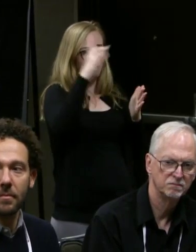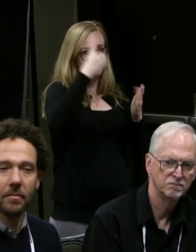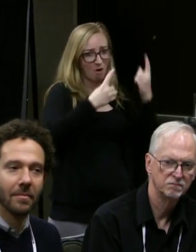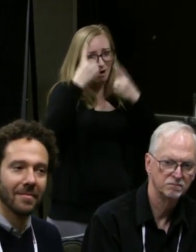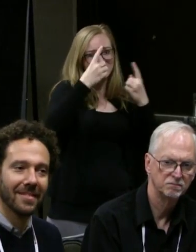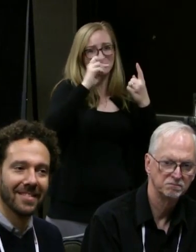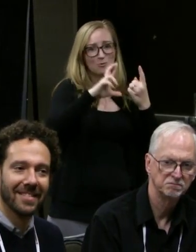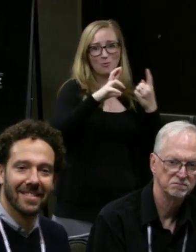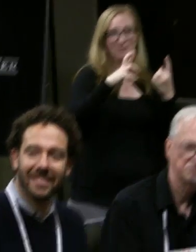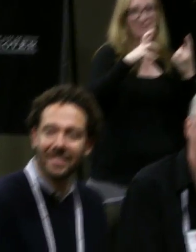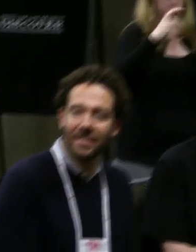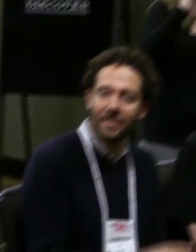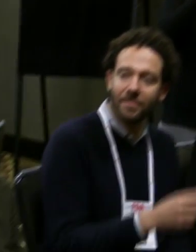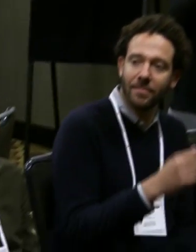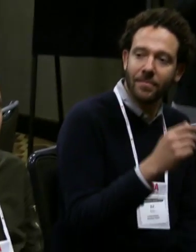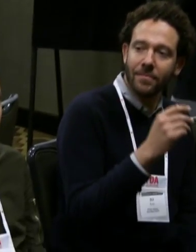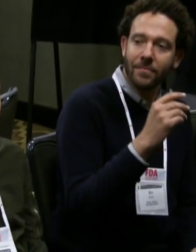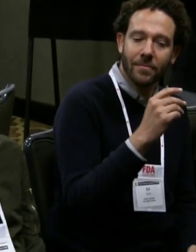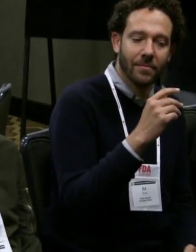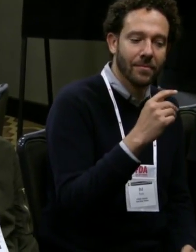We certainly won't fix this today obviously.